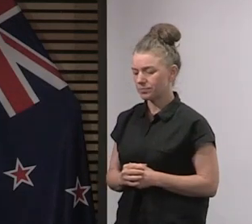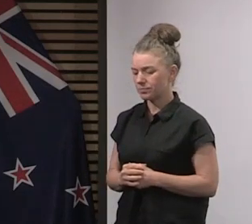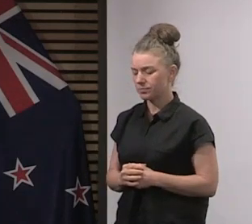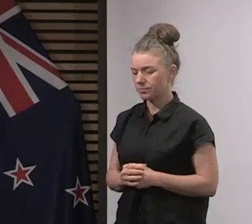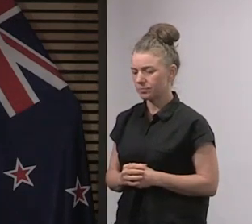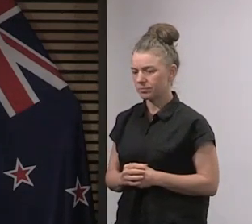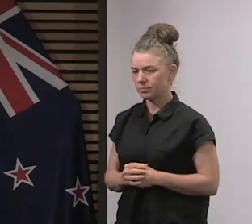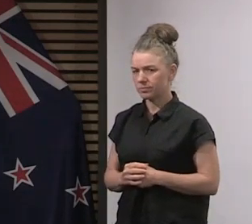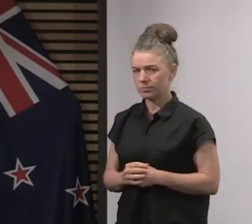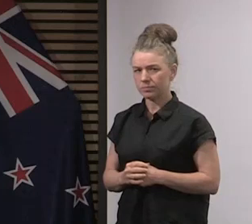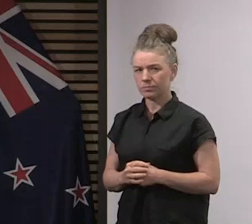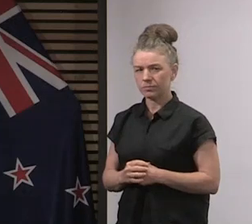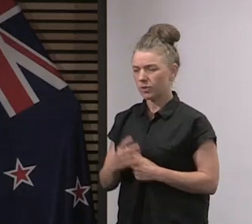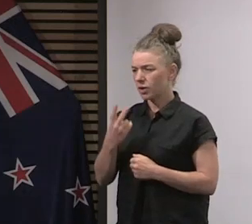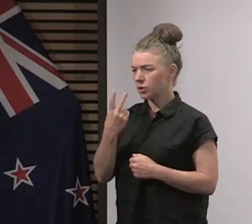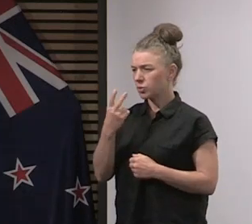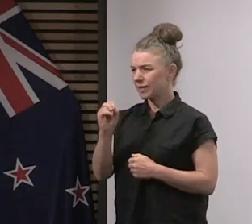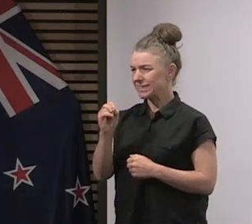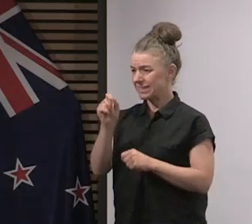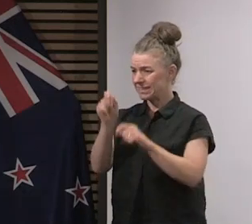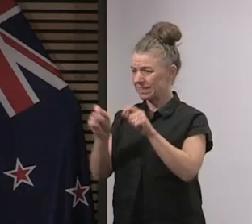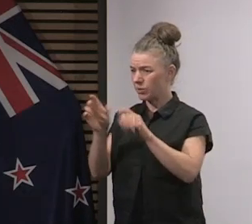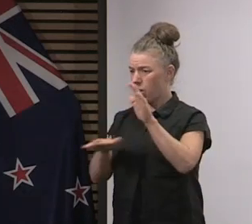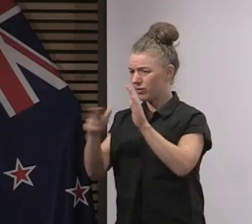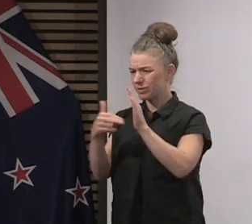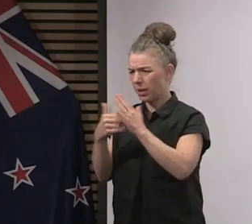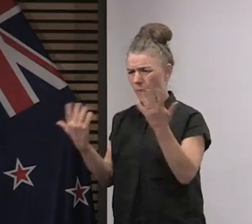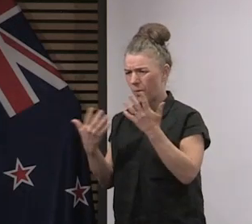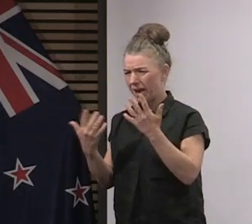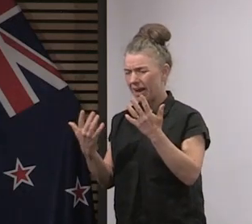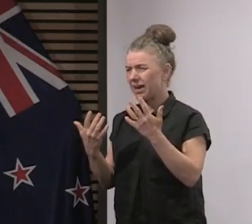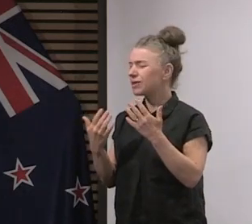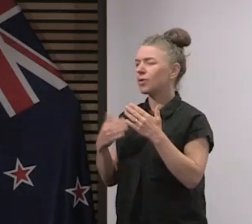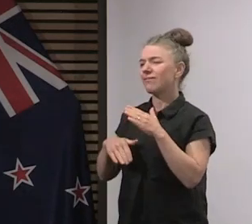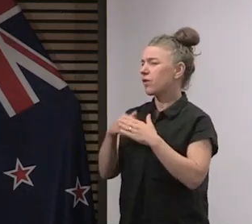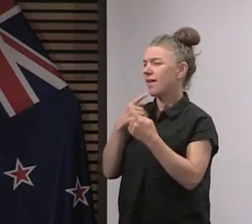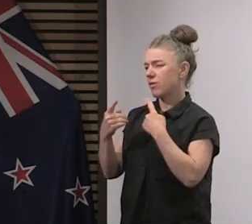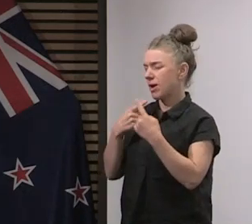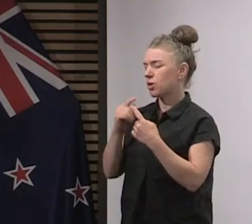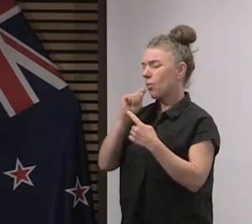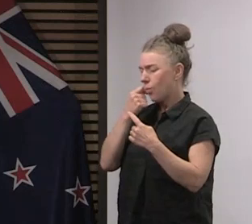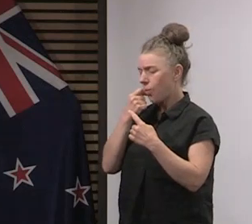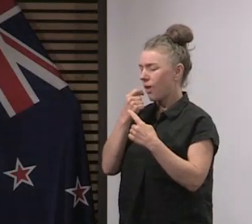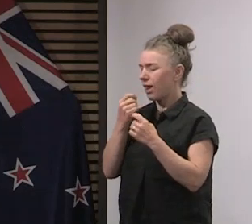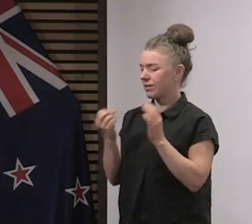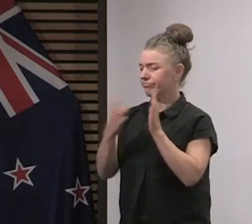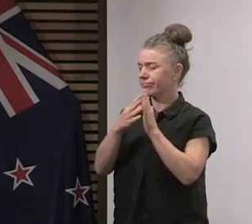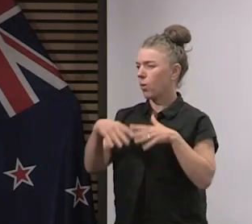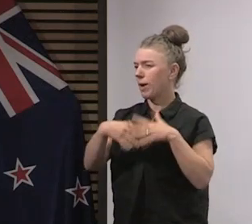we are picking up cases so that is good. Where are those 20 cases